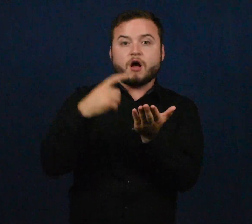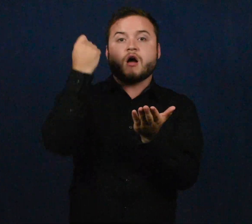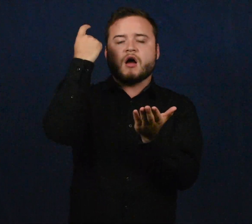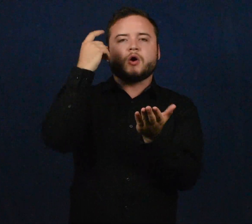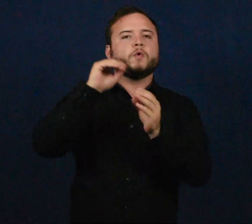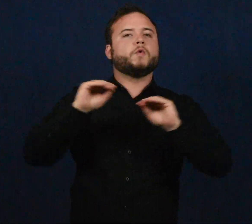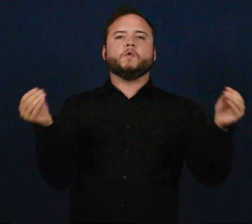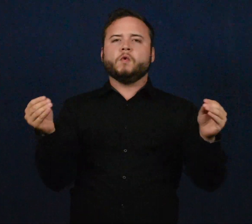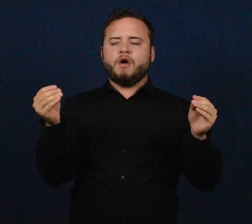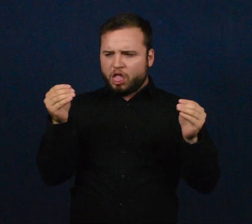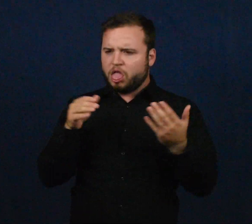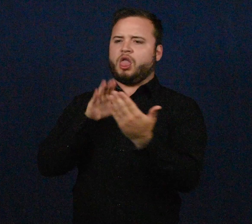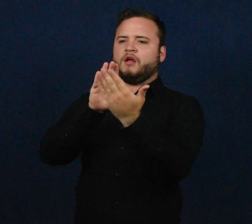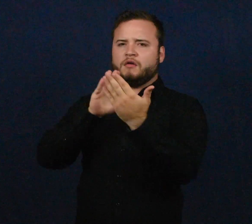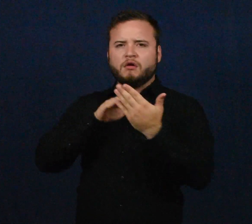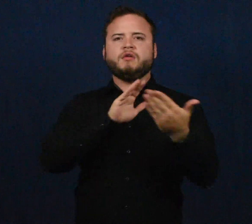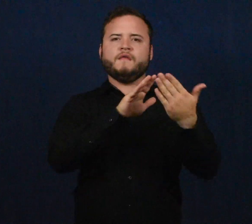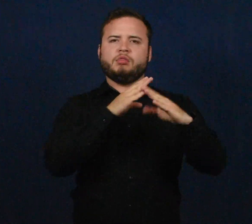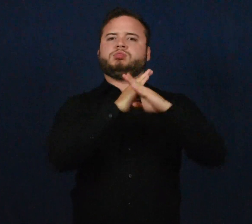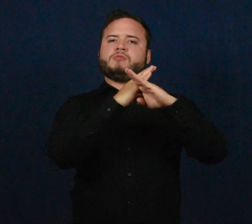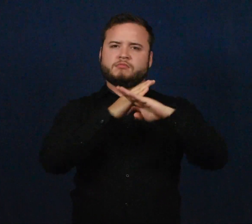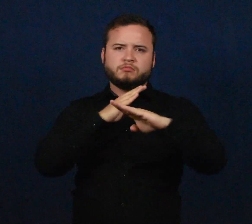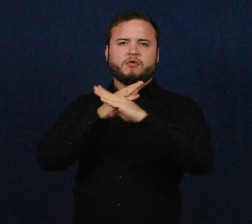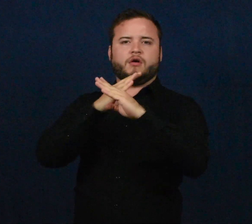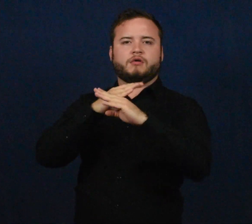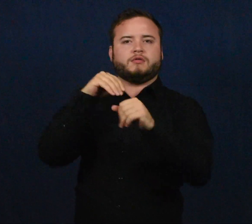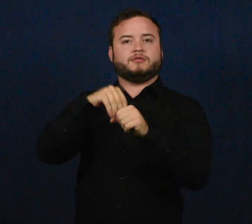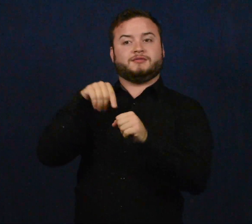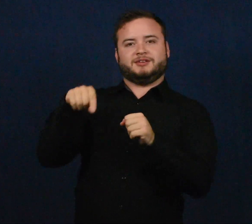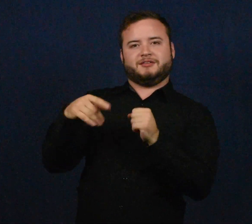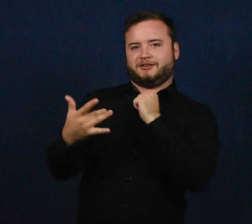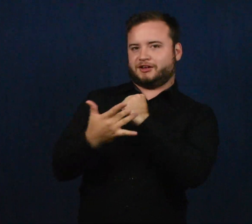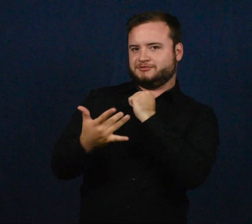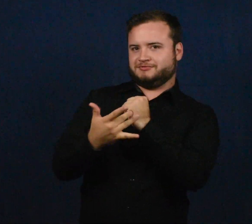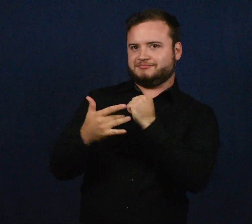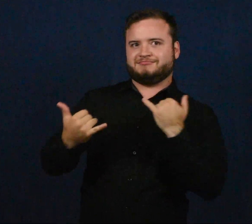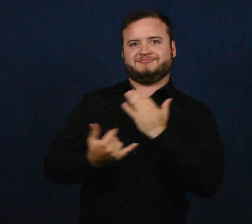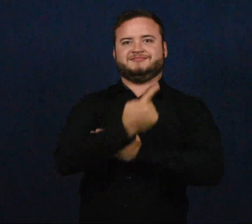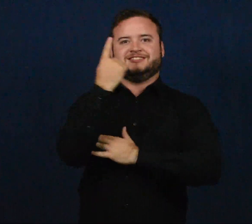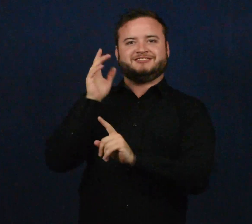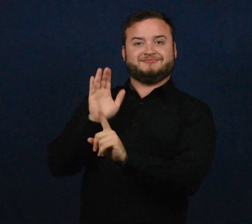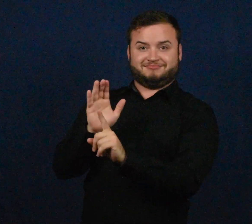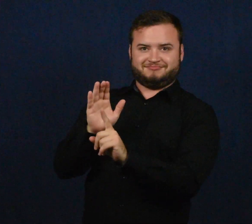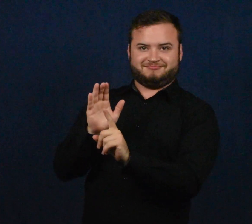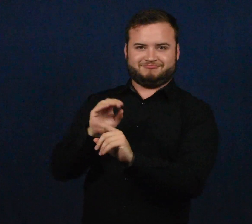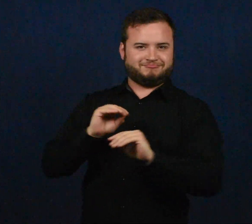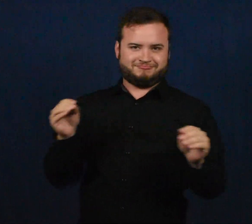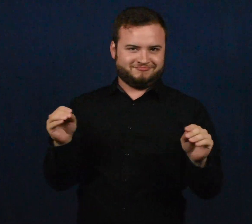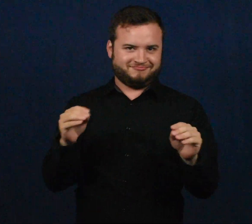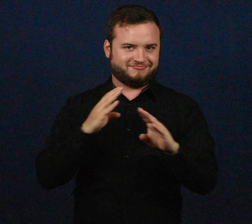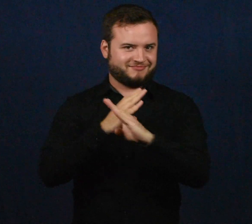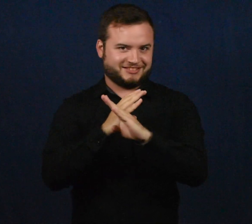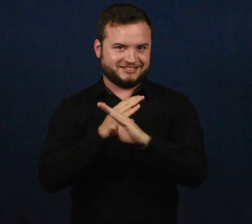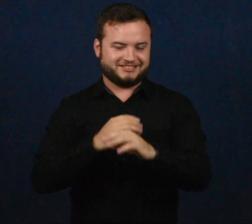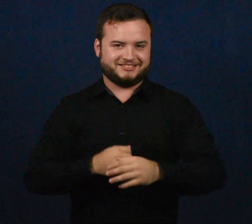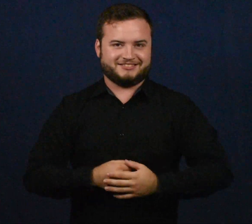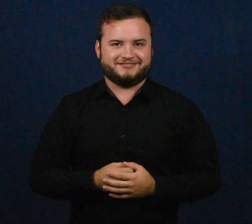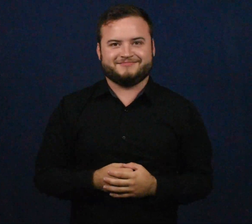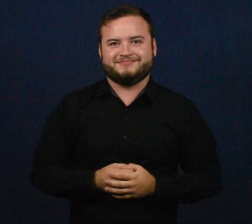and not experience barriers with digital technology.